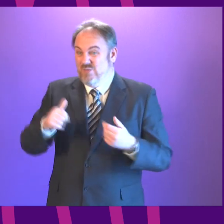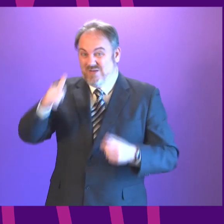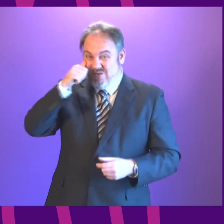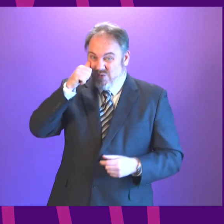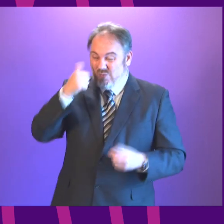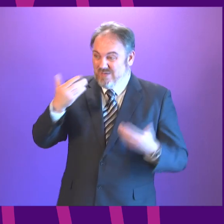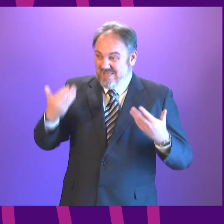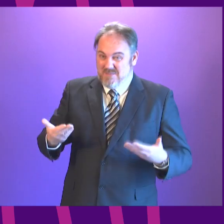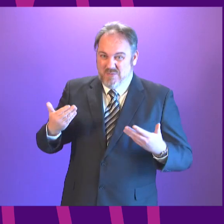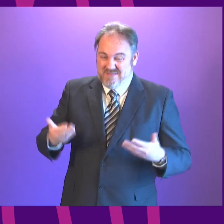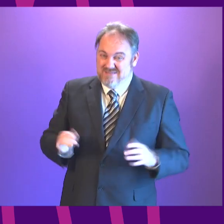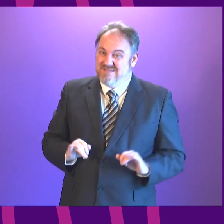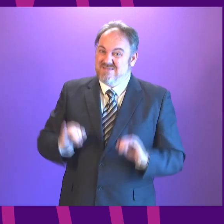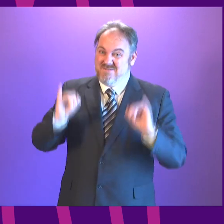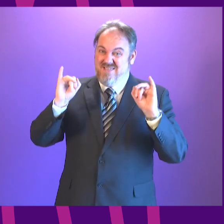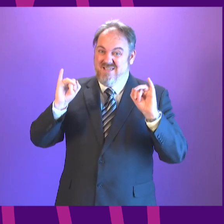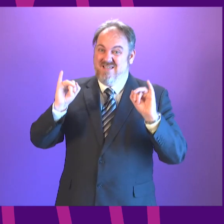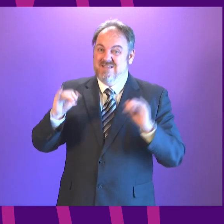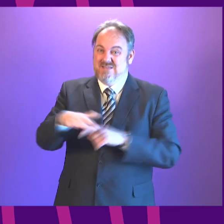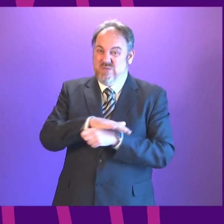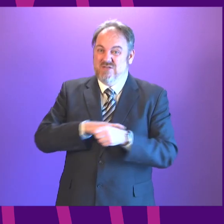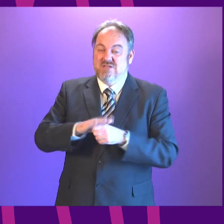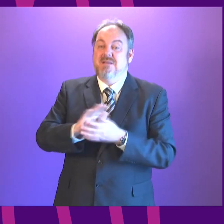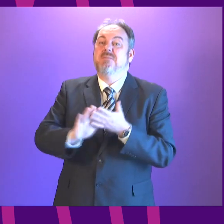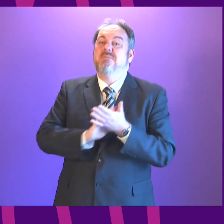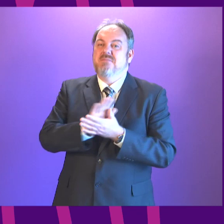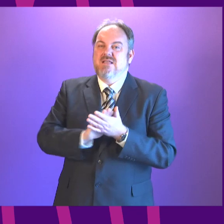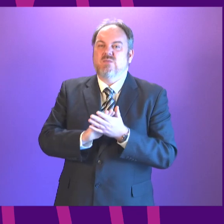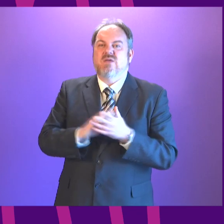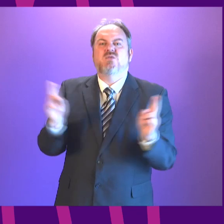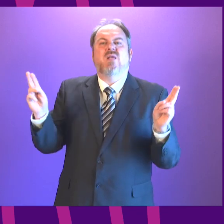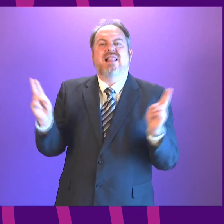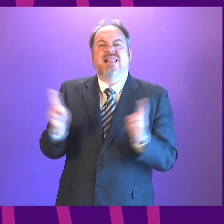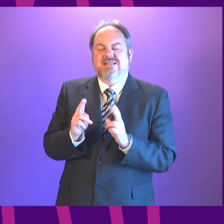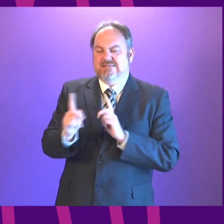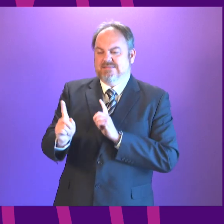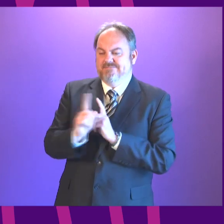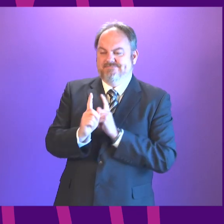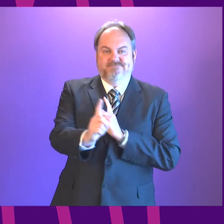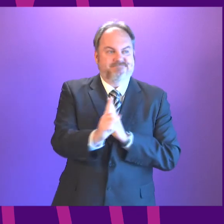to limit interactions as much as possible, we intend to define essential retail more